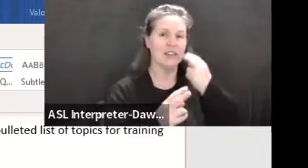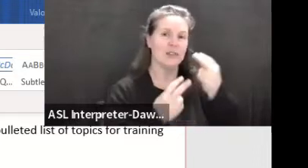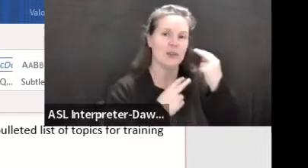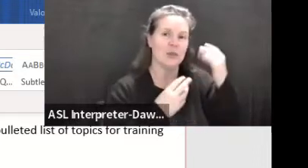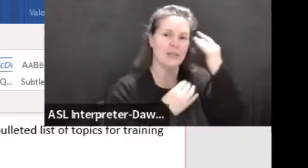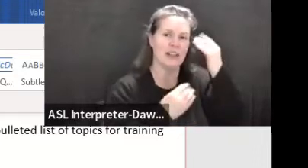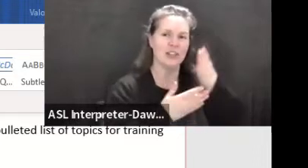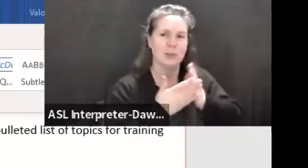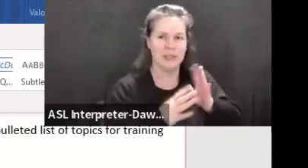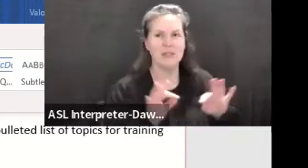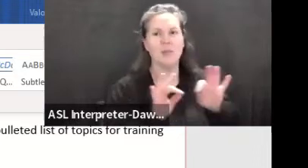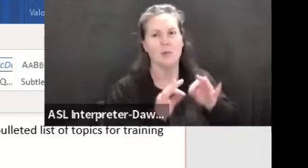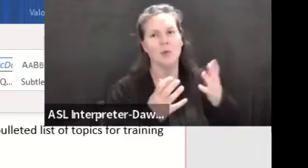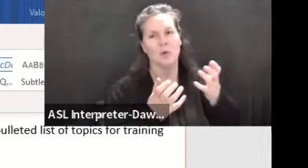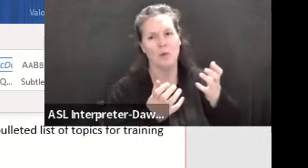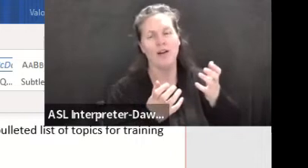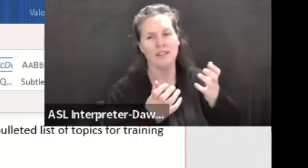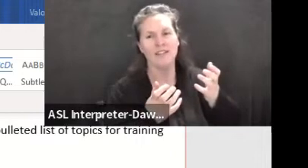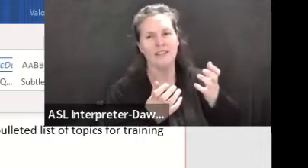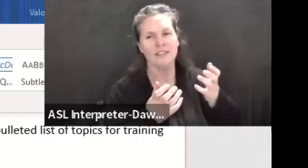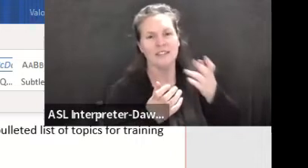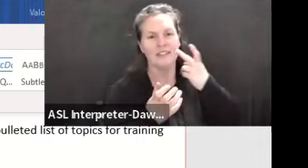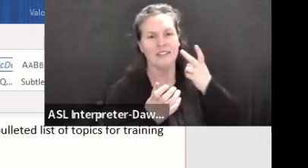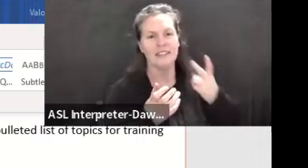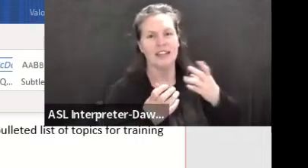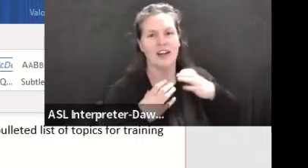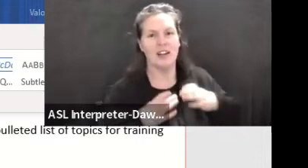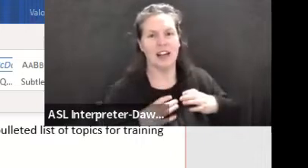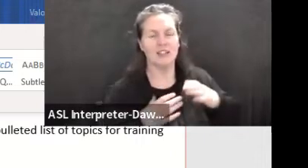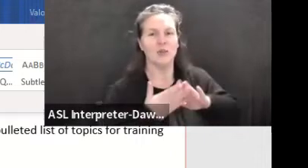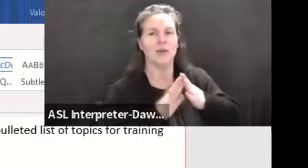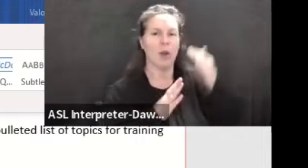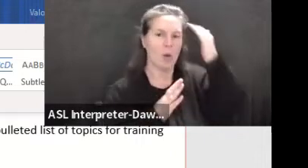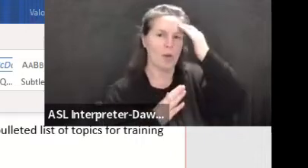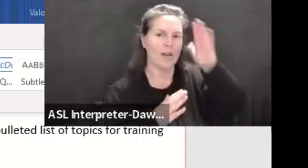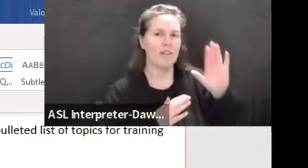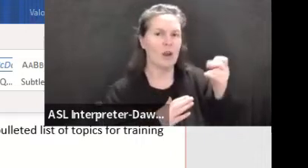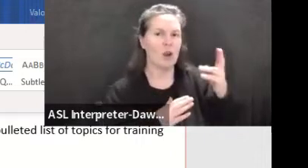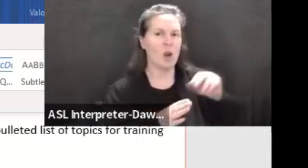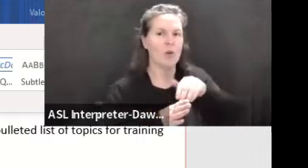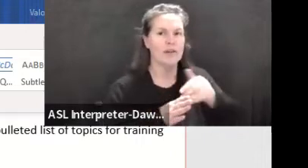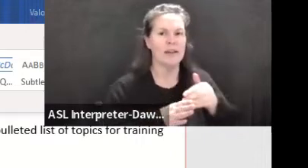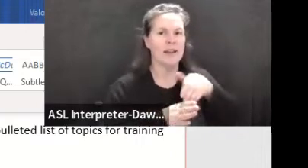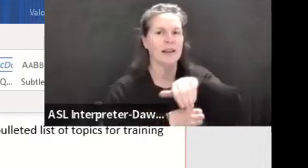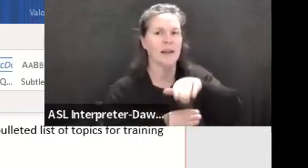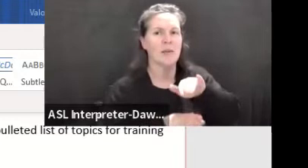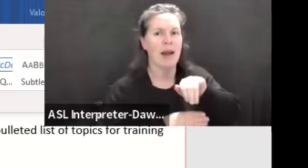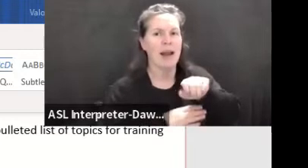because we want our HCAs as they go into their client's homes to be aware of their own biases and their own attitudes